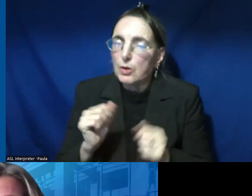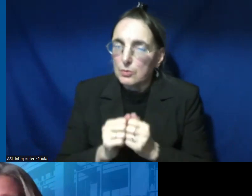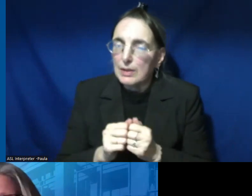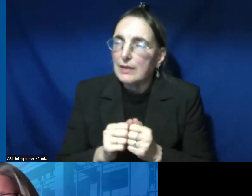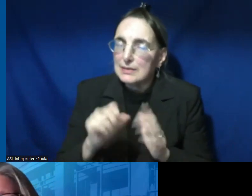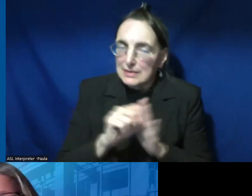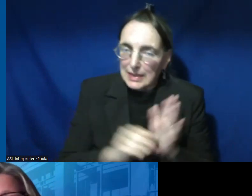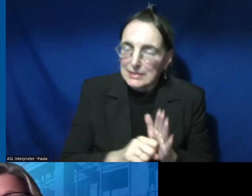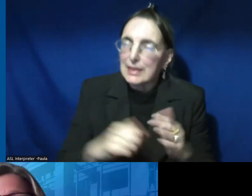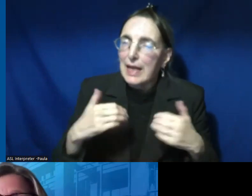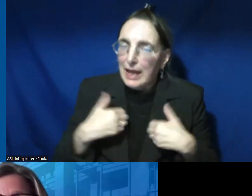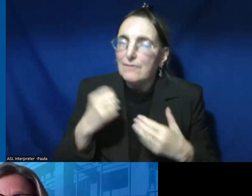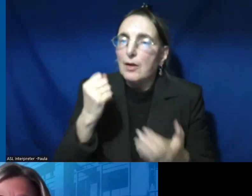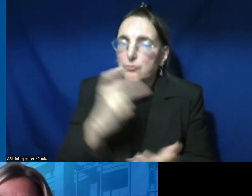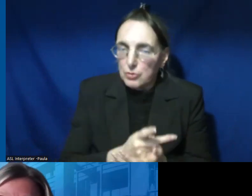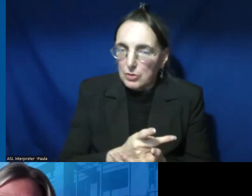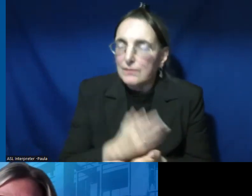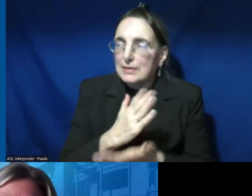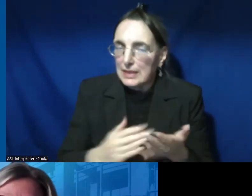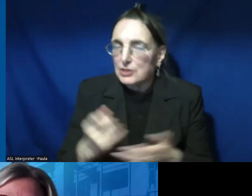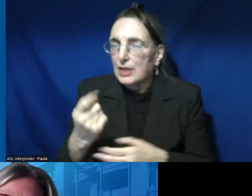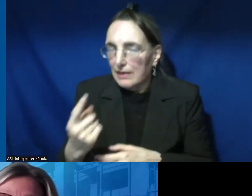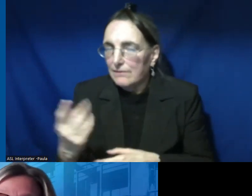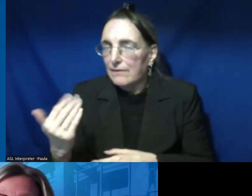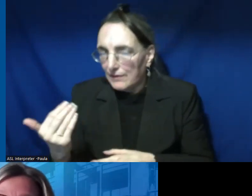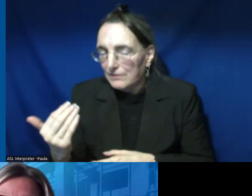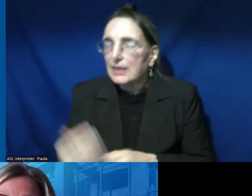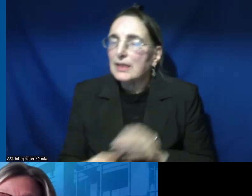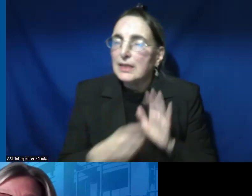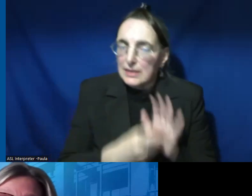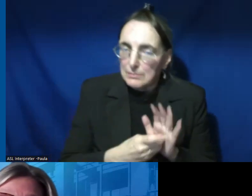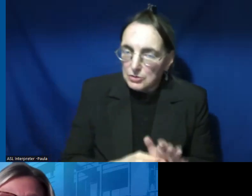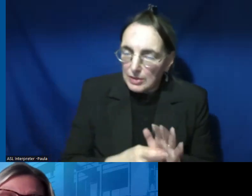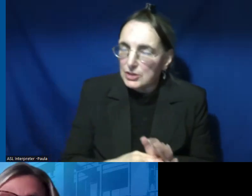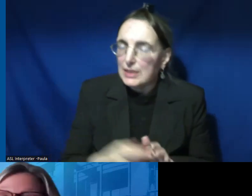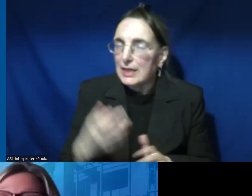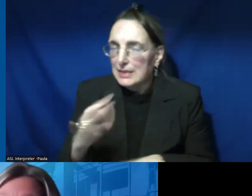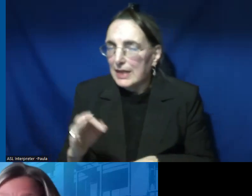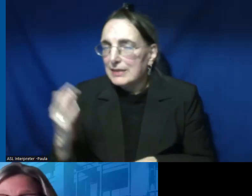and section 1915(i) state plan benefits right now, but knowing that there